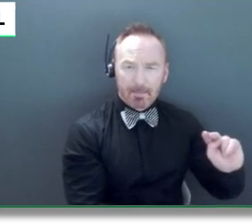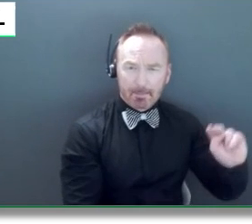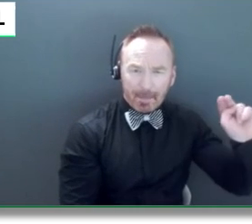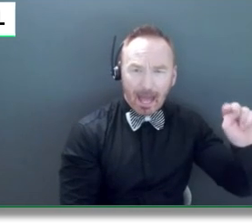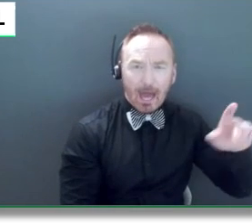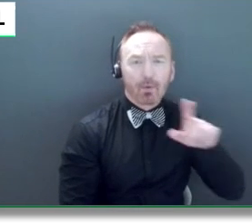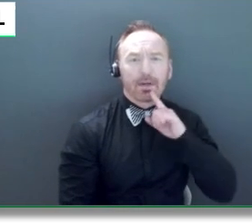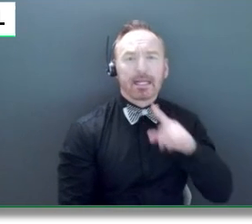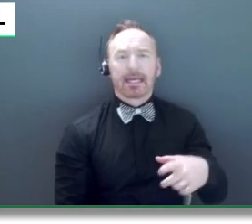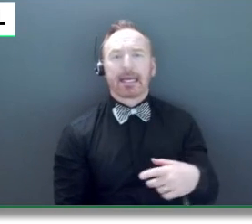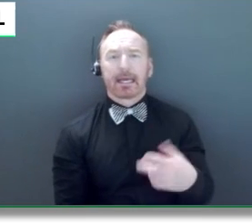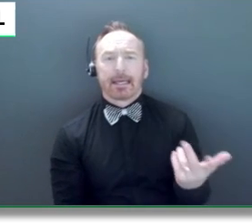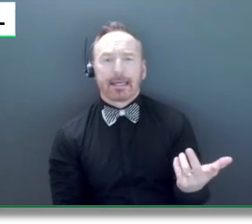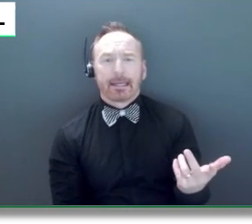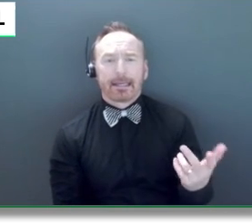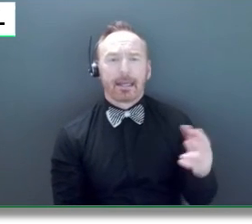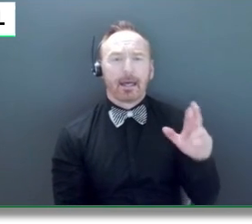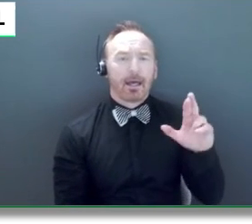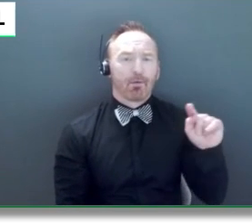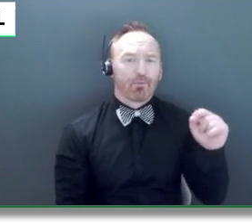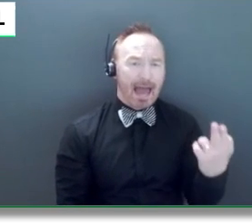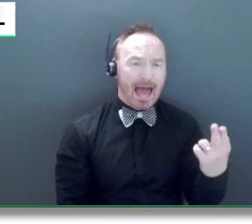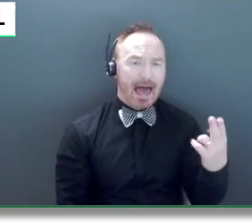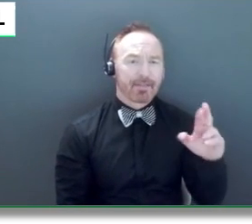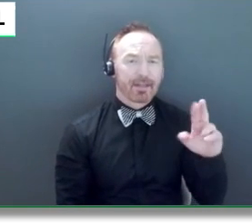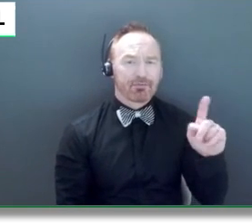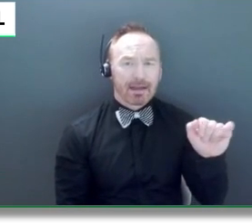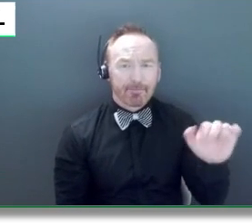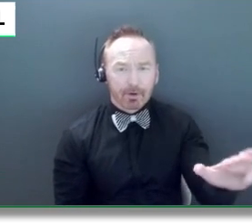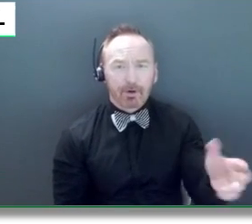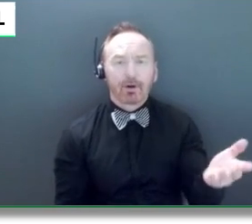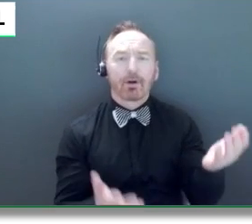upgrades around accessibility to the beach, the playgrounds, the bathrooms as